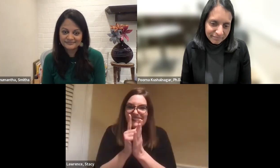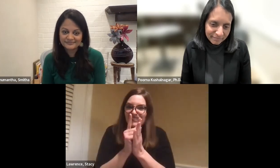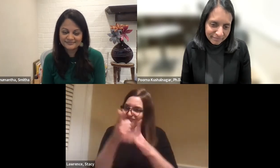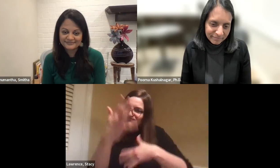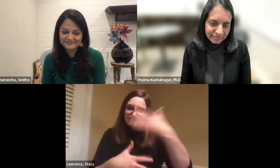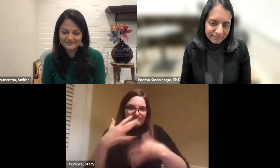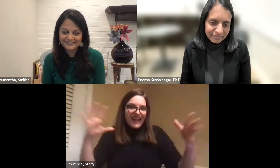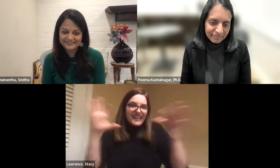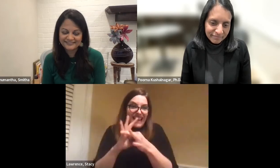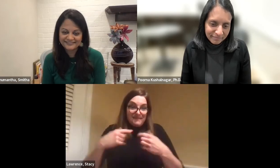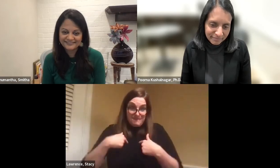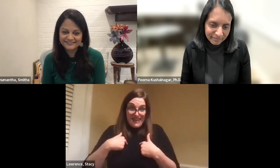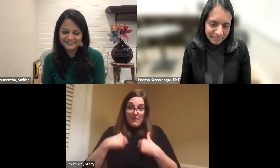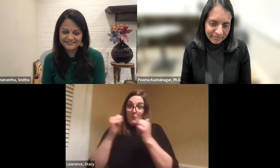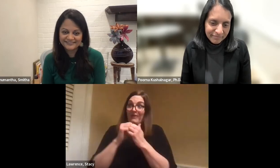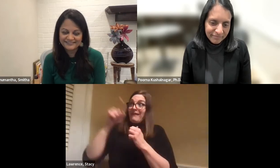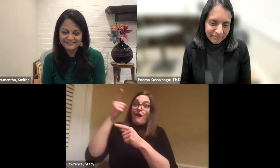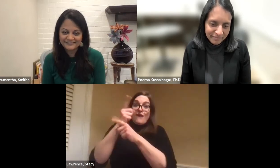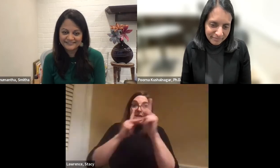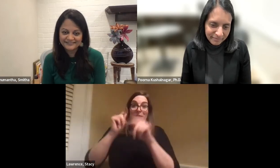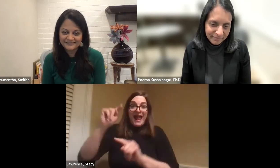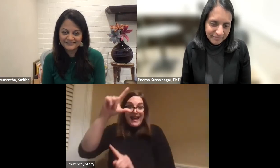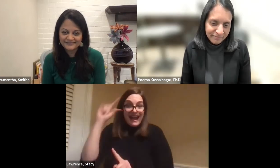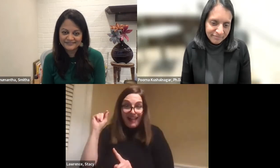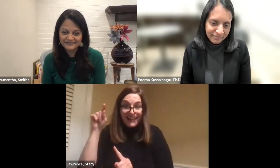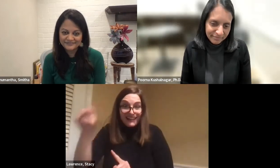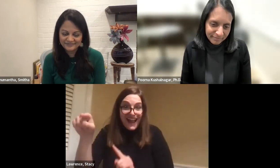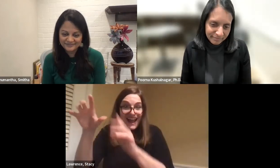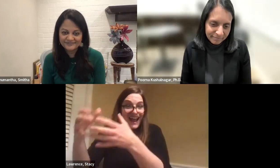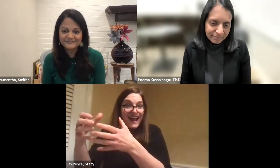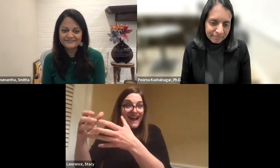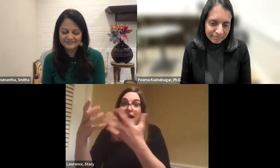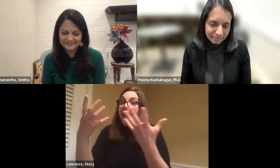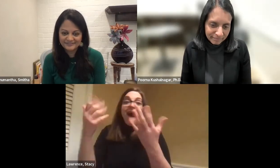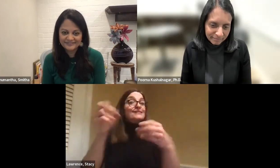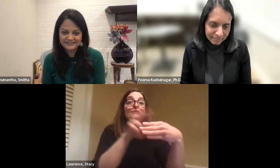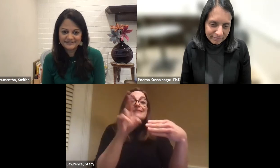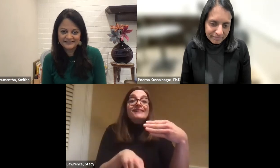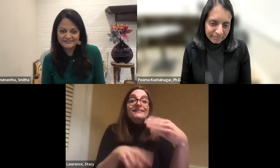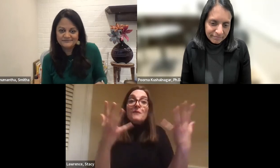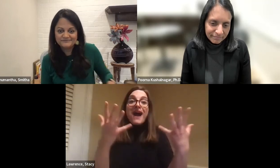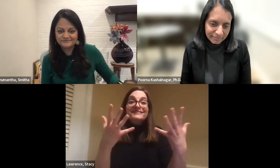and, wow, it was only about 15 minutes for that connection to happen with all the right people at Gallaudet,